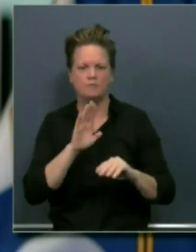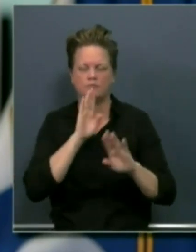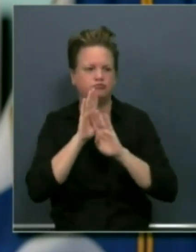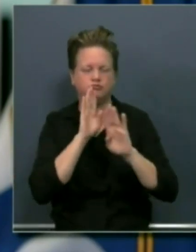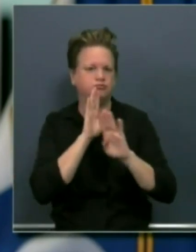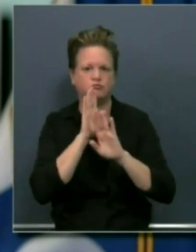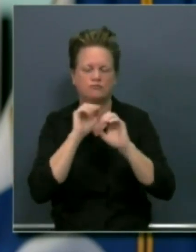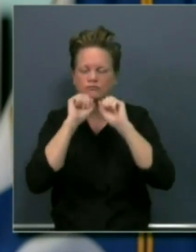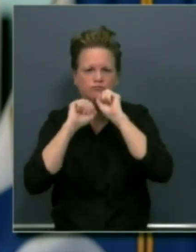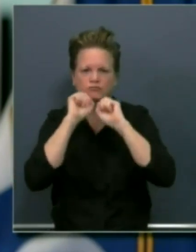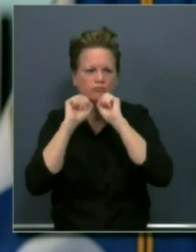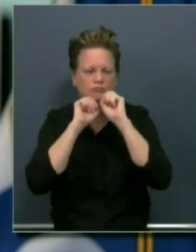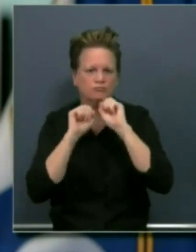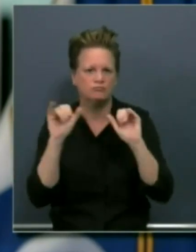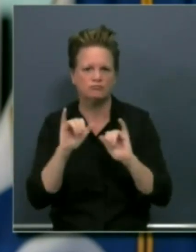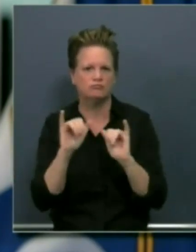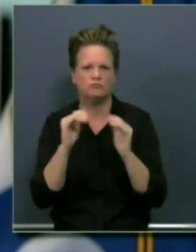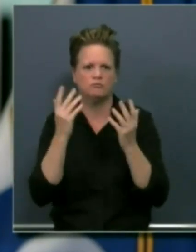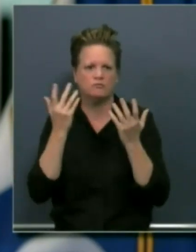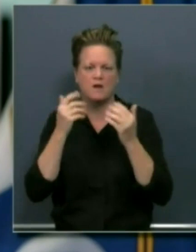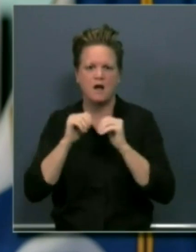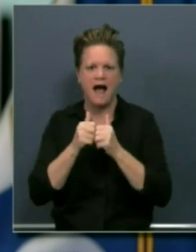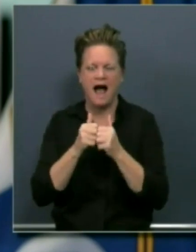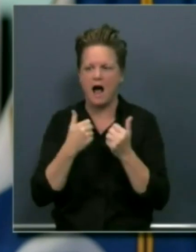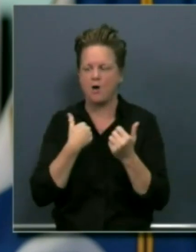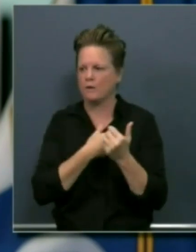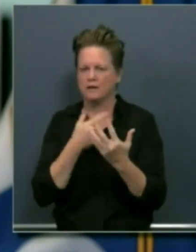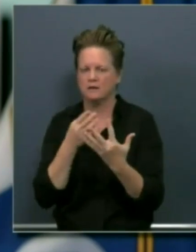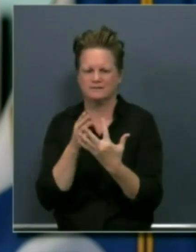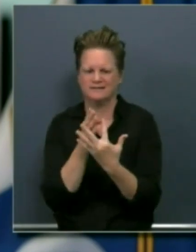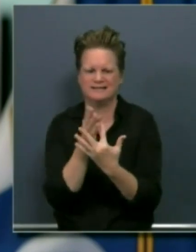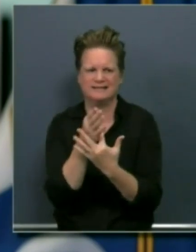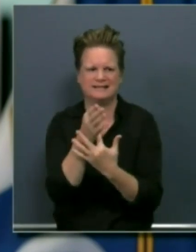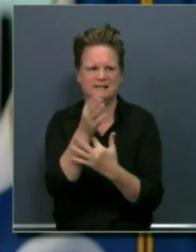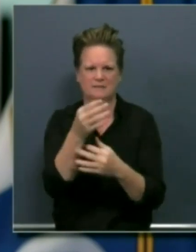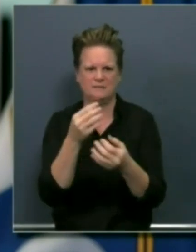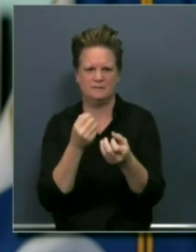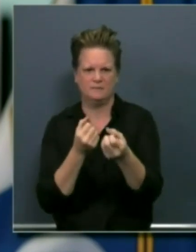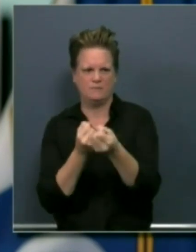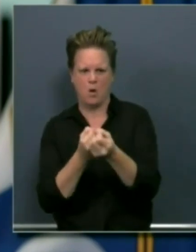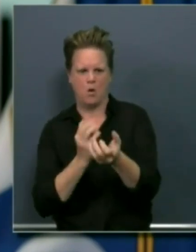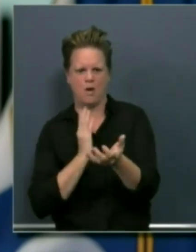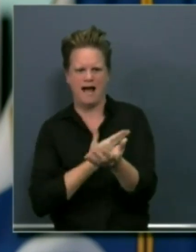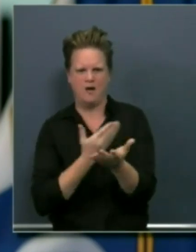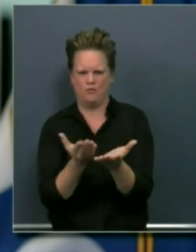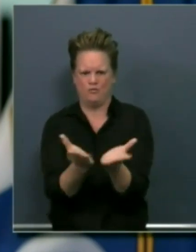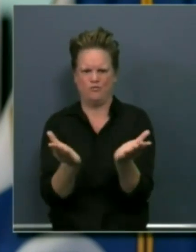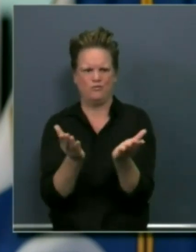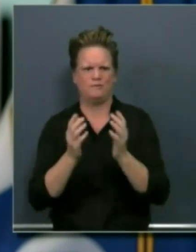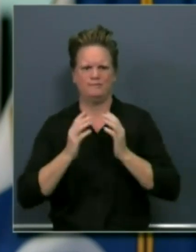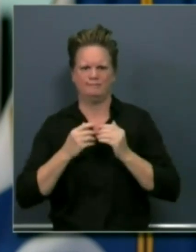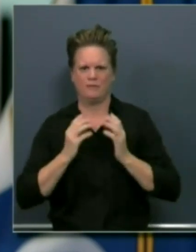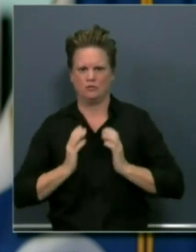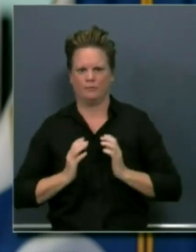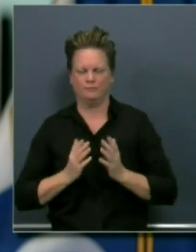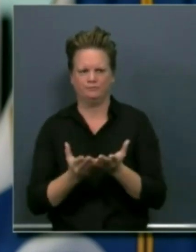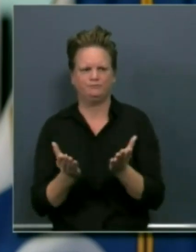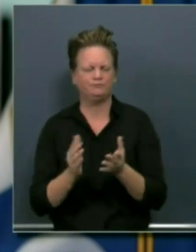NEEDS THAT WE ARE ALL AS STATES HAS REGIONS AS CITY THAT ARE TO GET THROUGH THIS